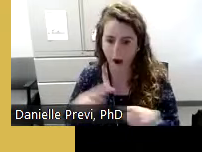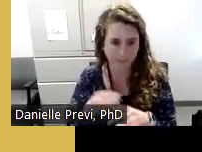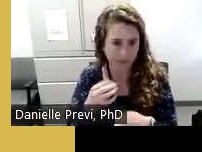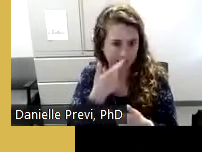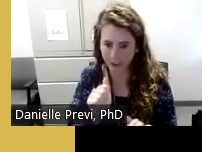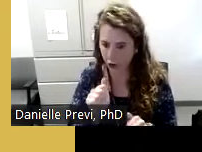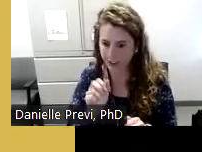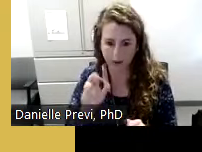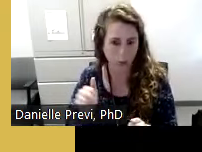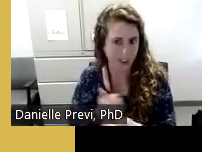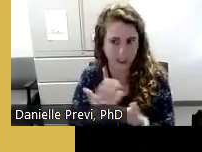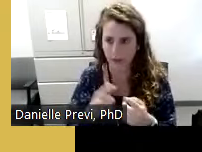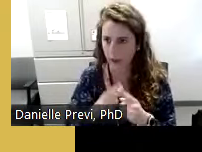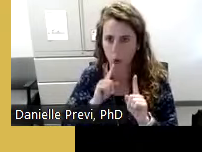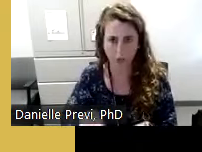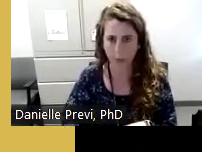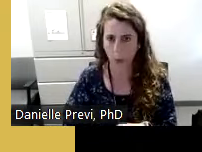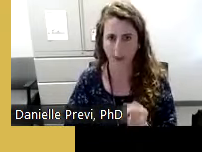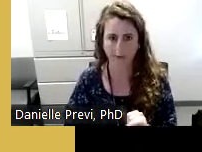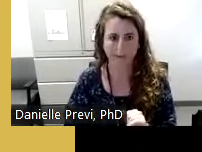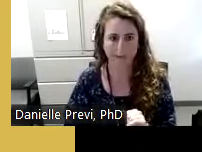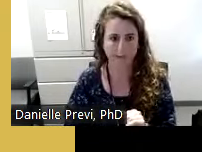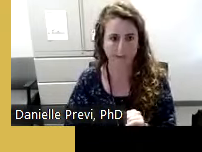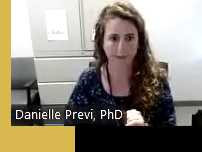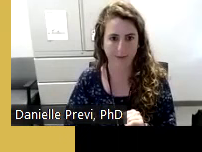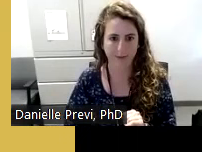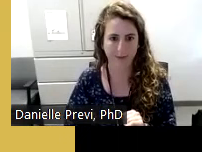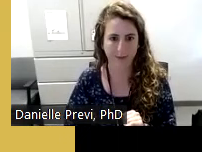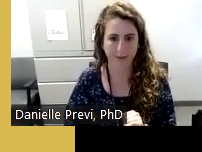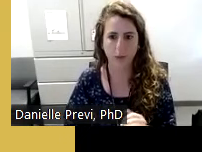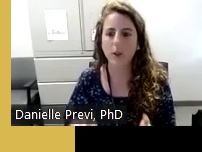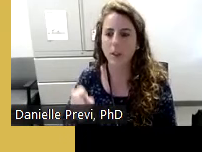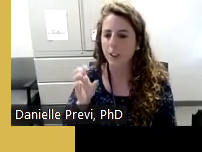Okay, so disclaimer; I have no actual or potential conflicts of interest or commercial support